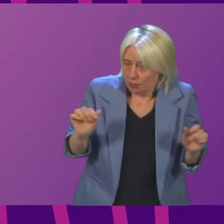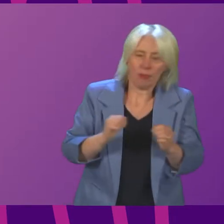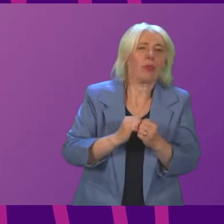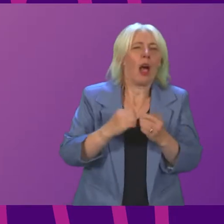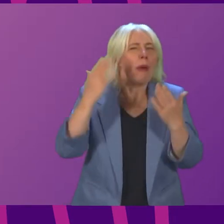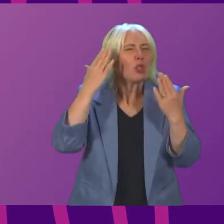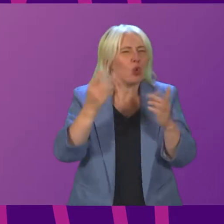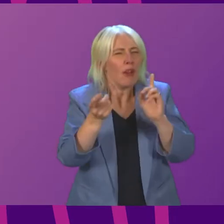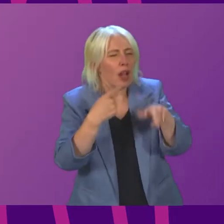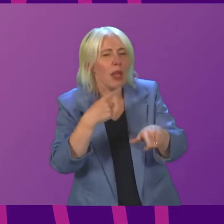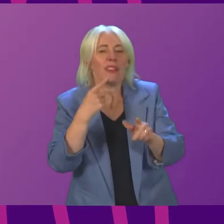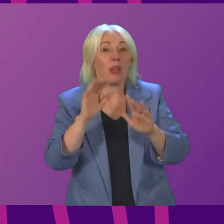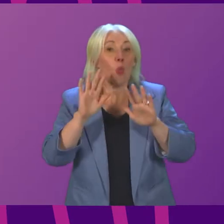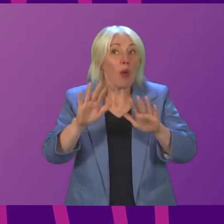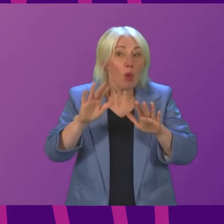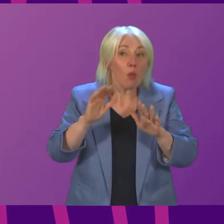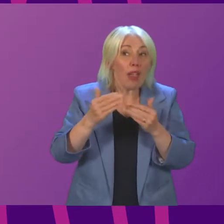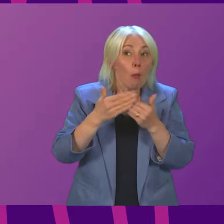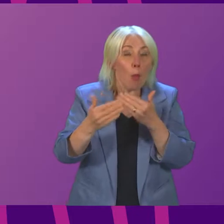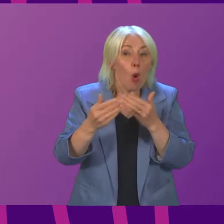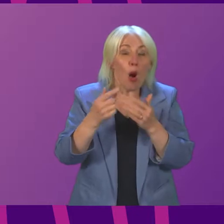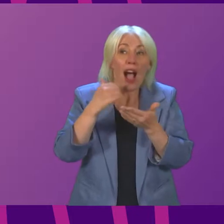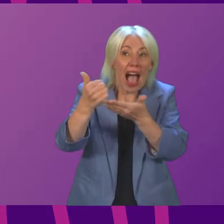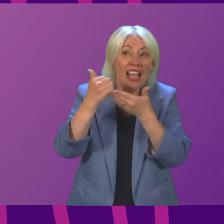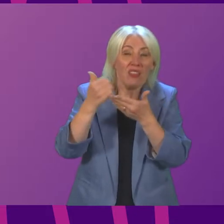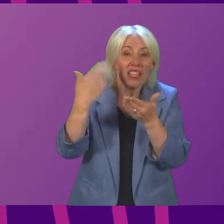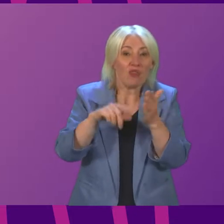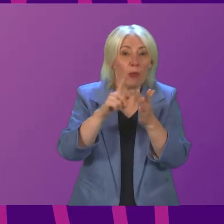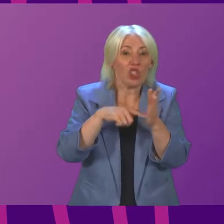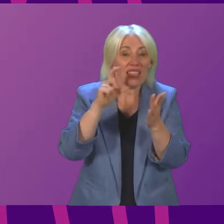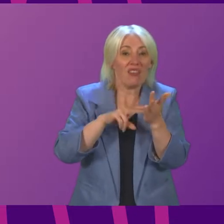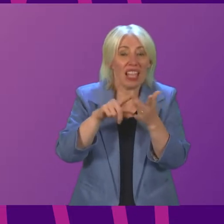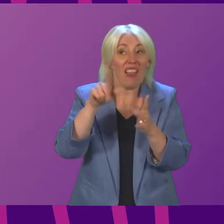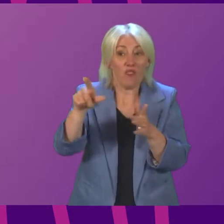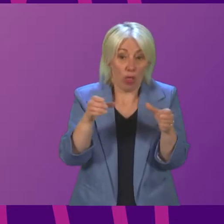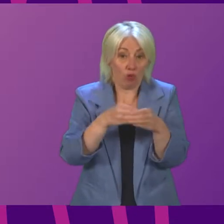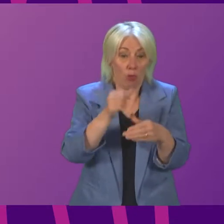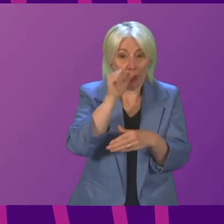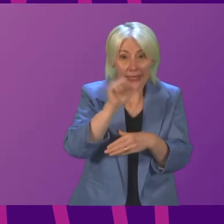we are awaiting further advice from the JCVI on second doses for that group and on boosters for